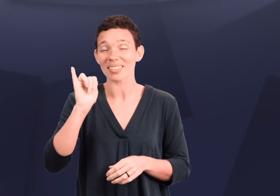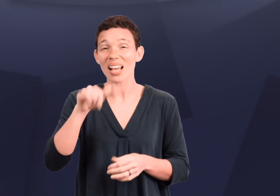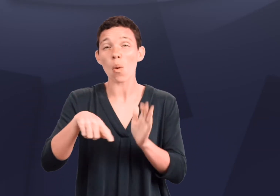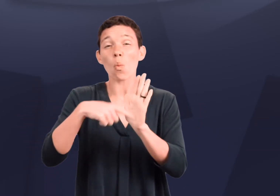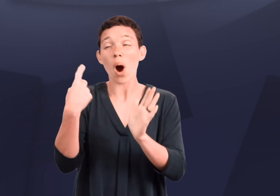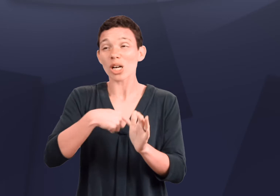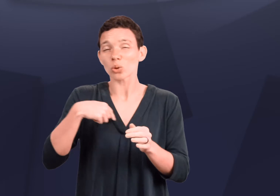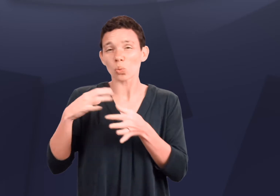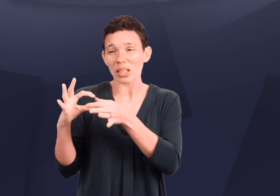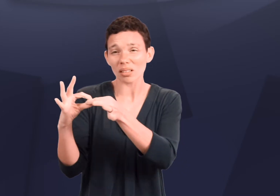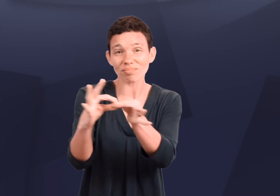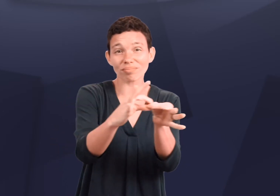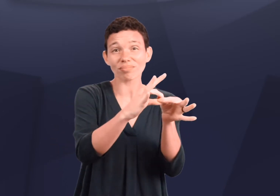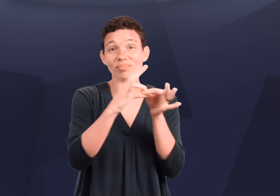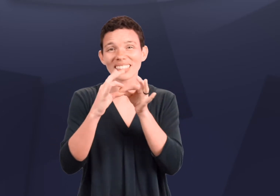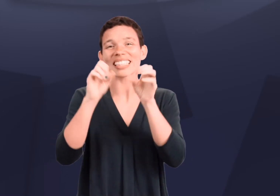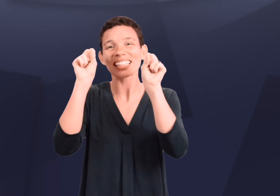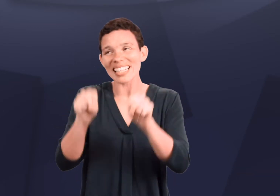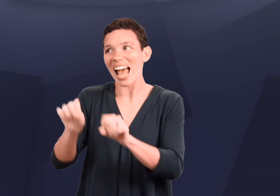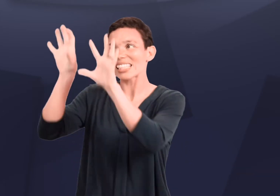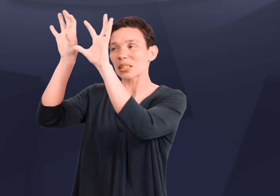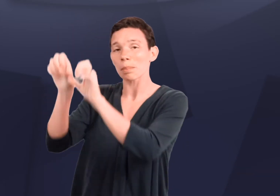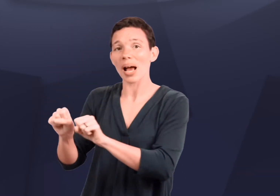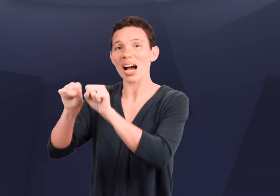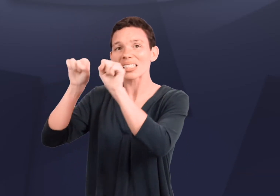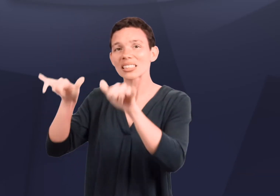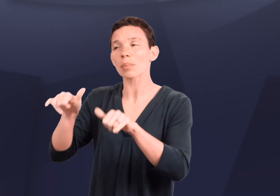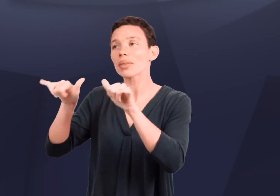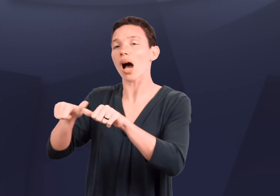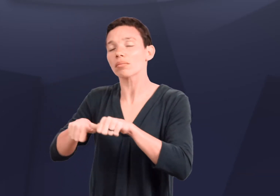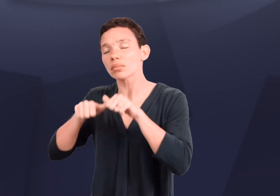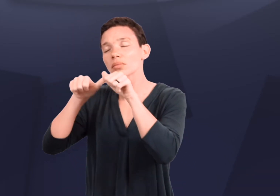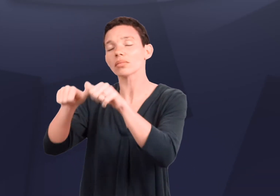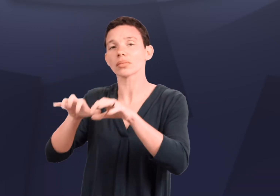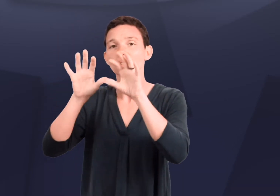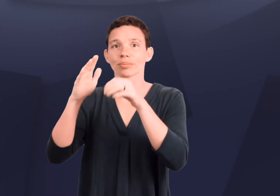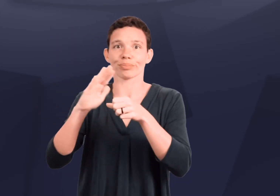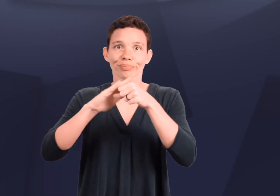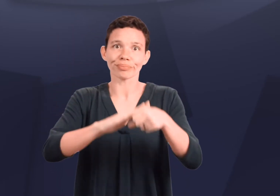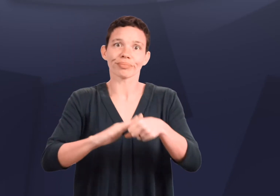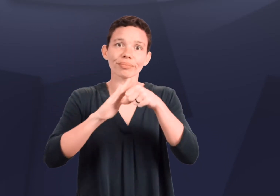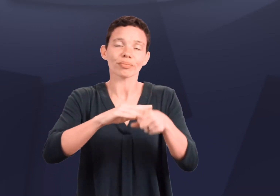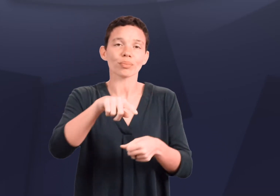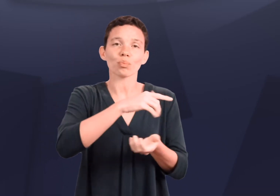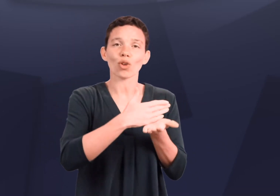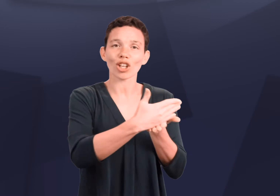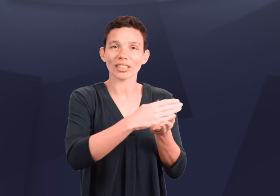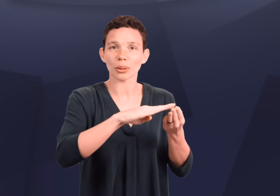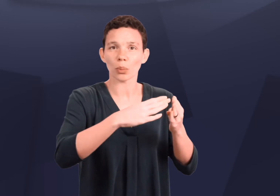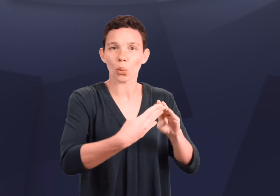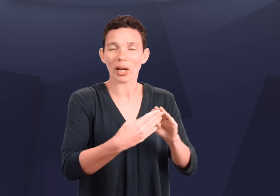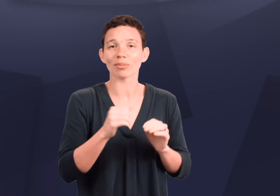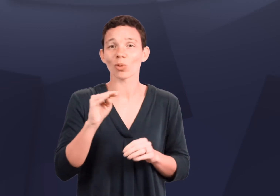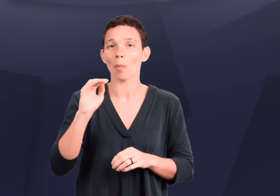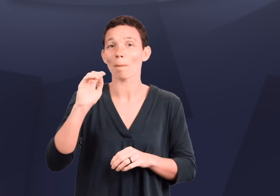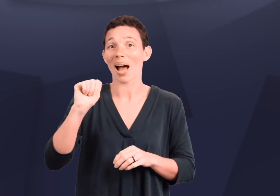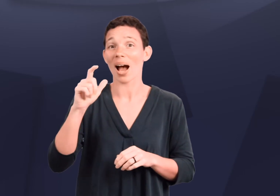Once we are unified, we can dismantle the system that has perpetually harmed and oppressed marginalized communities.